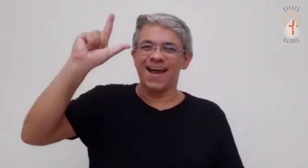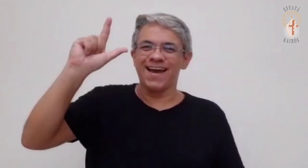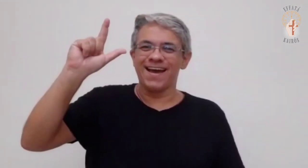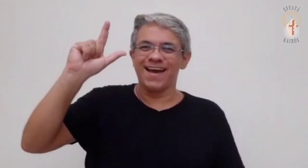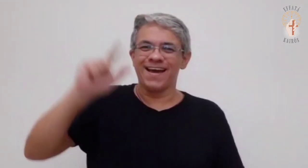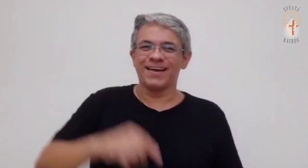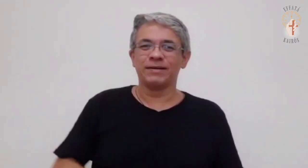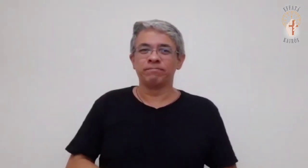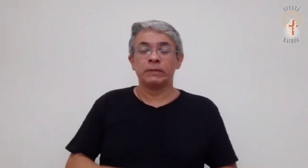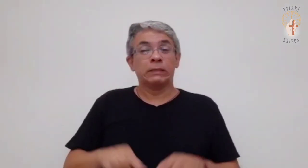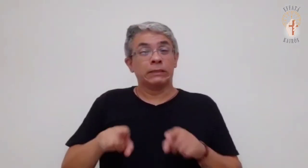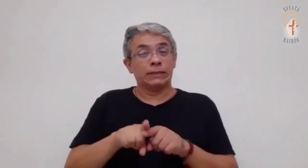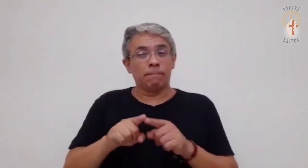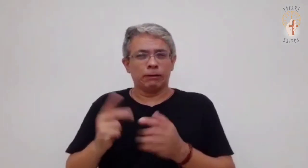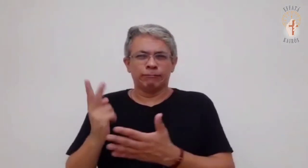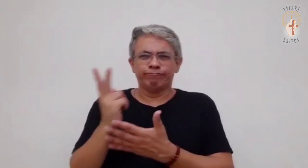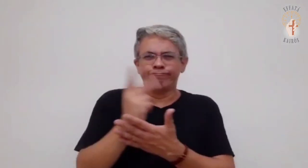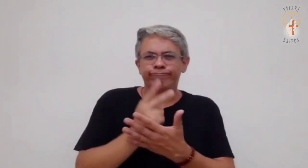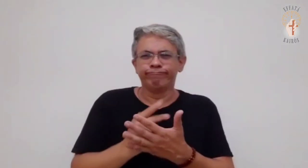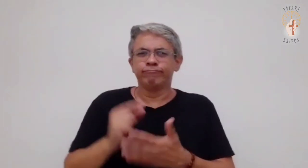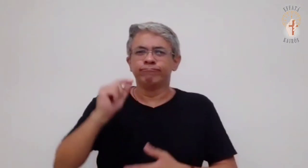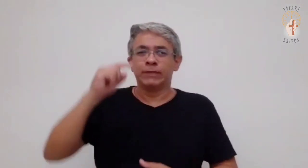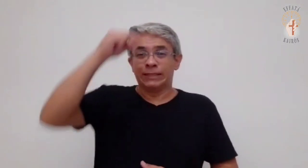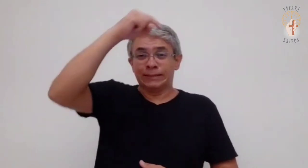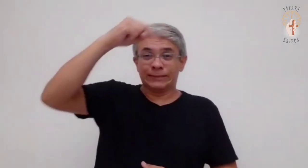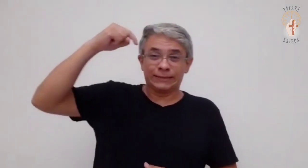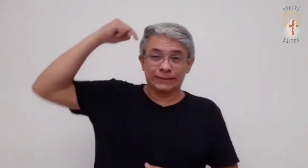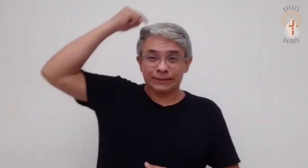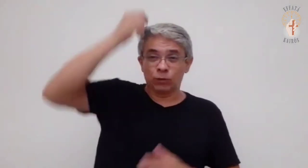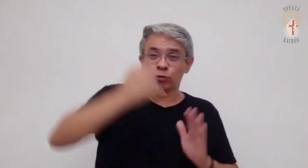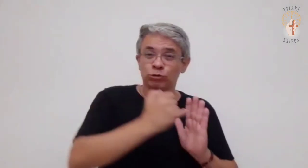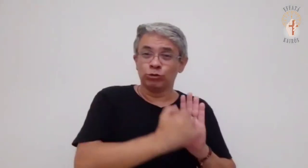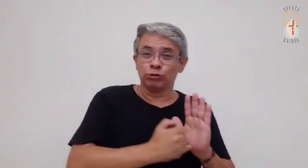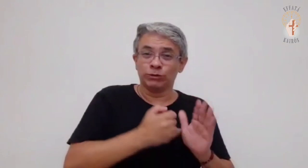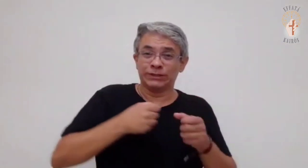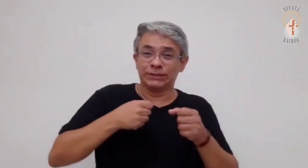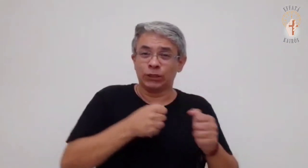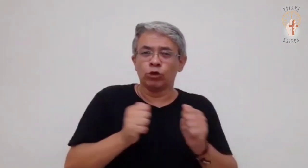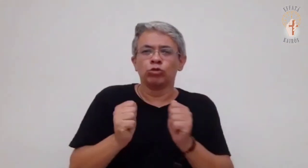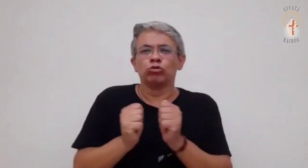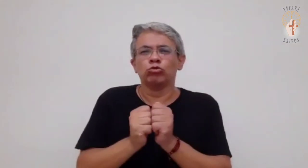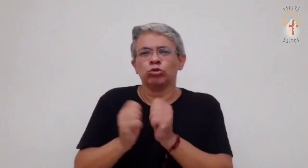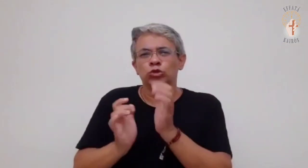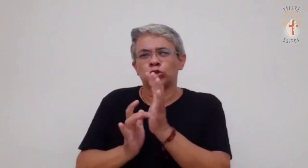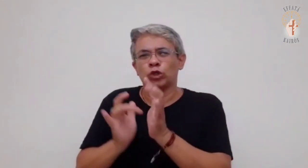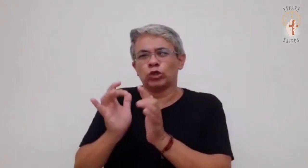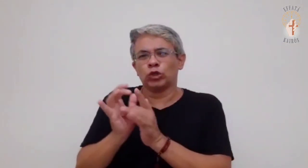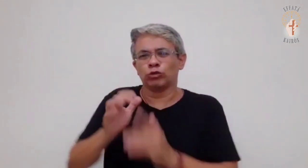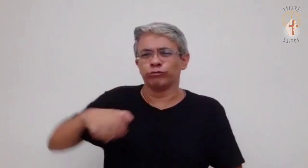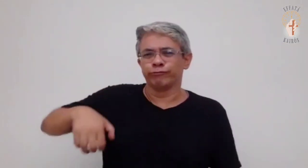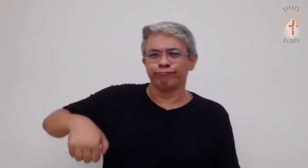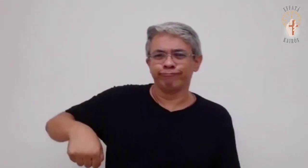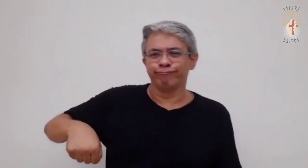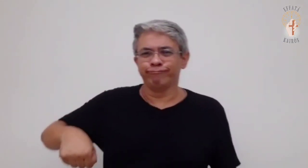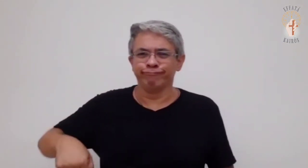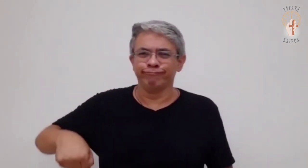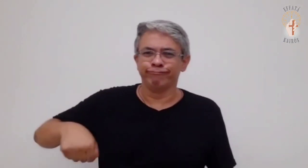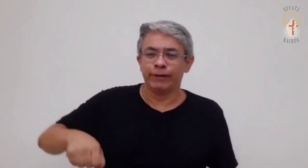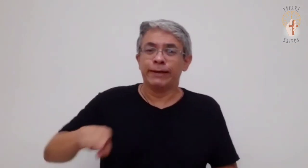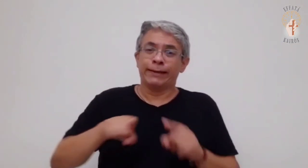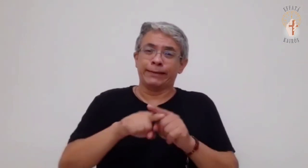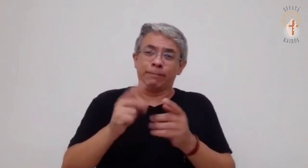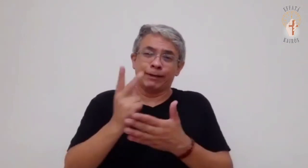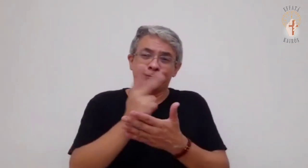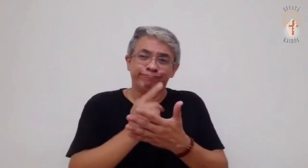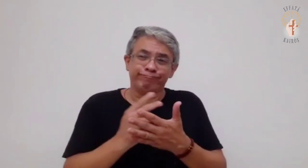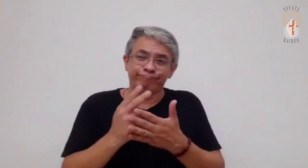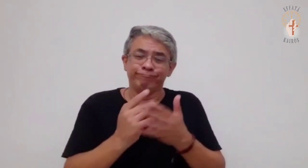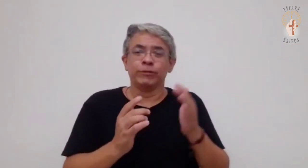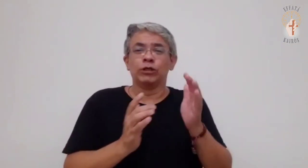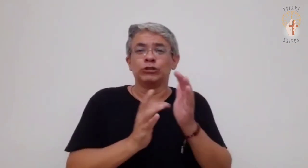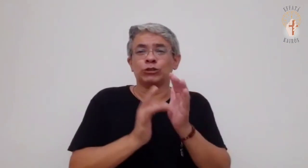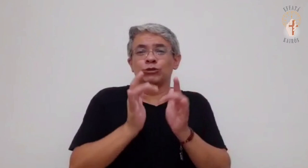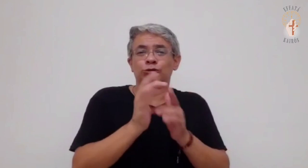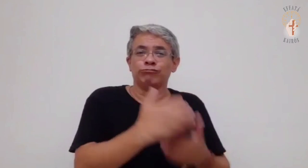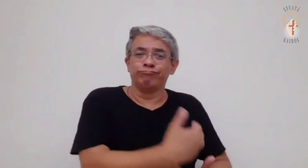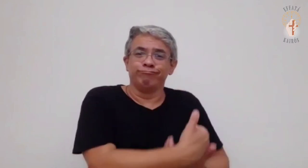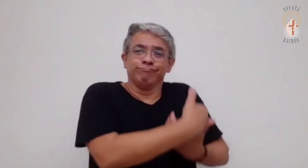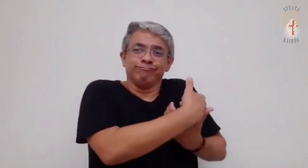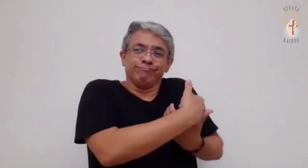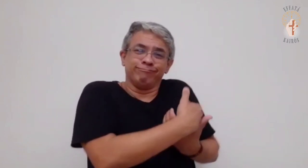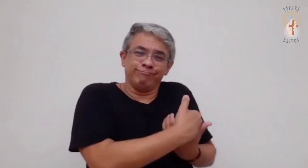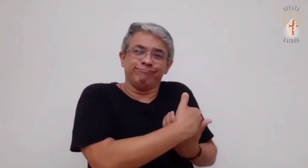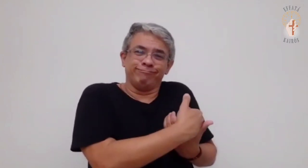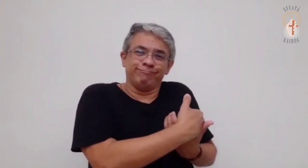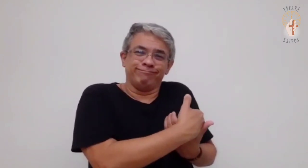Sometimes he also appears with the baby Jesus or in his arms,